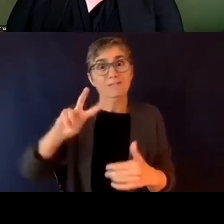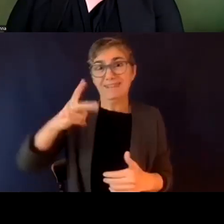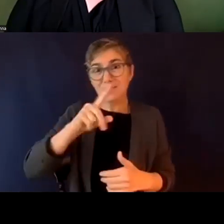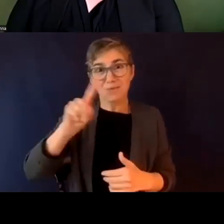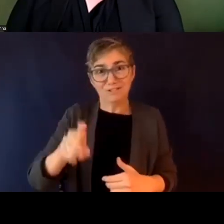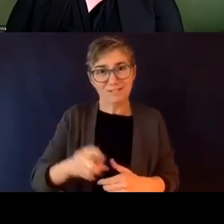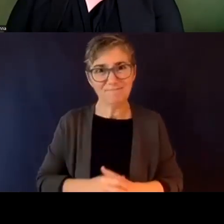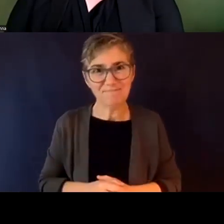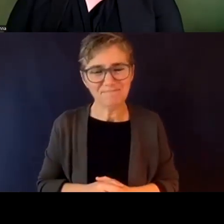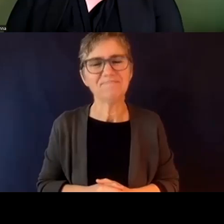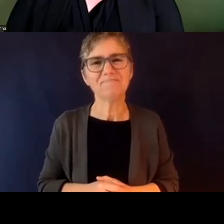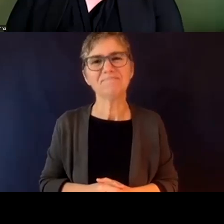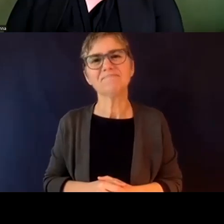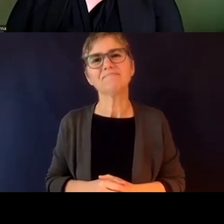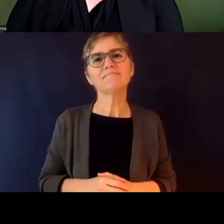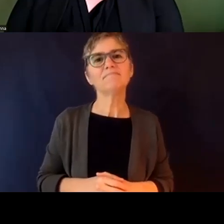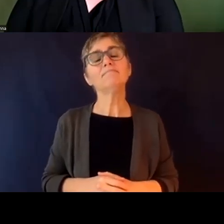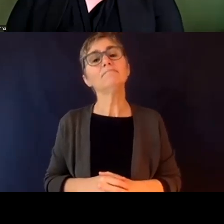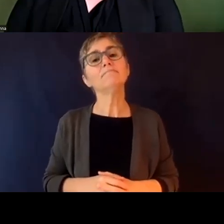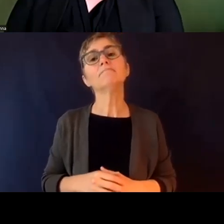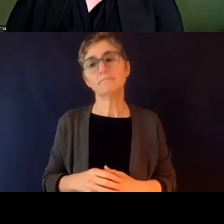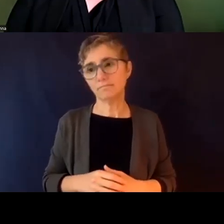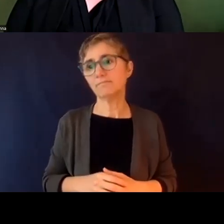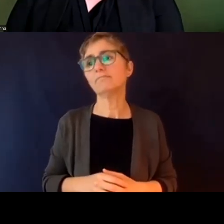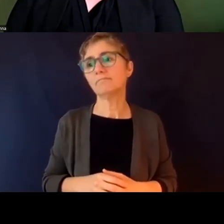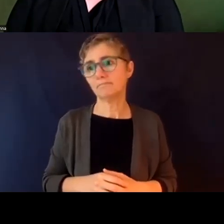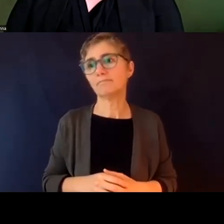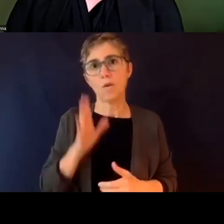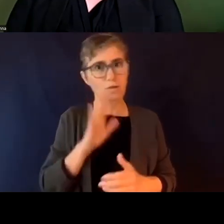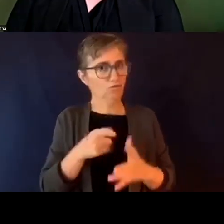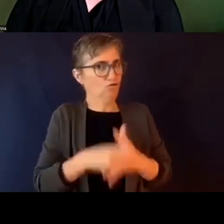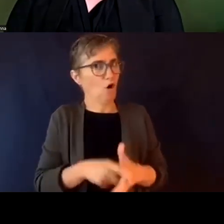So the second question and we're going to lead with you, Celeste.